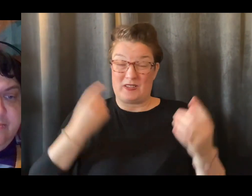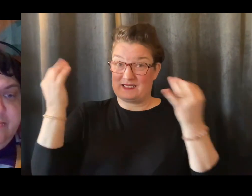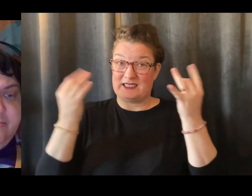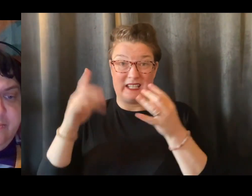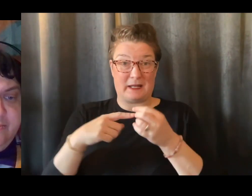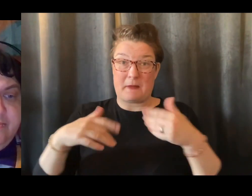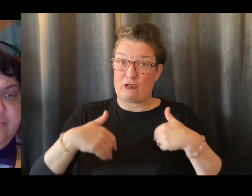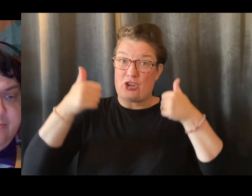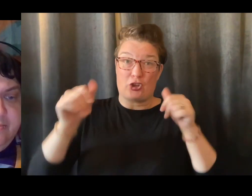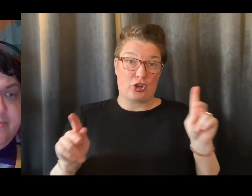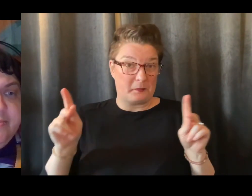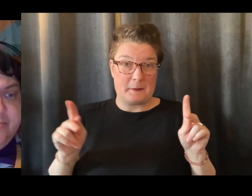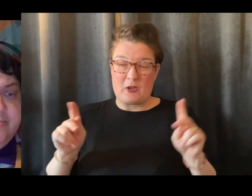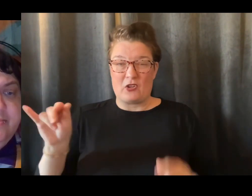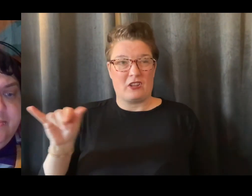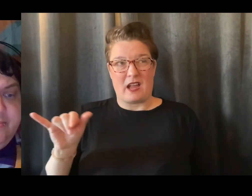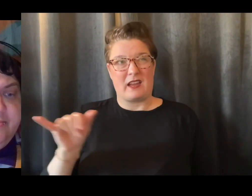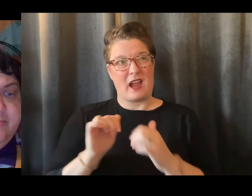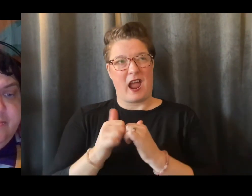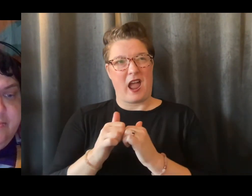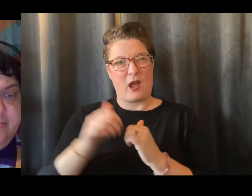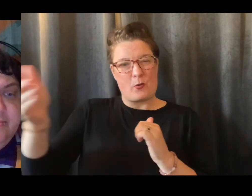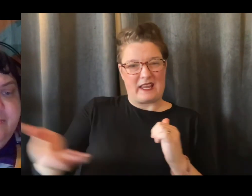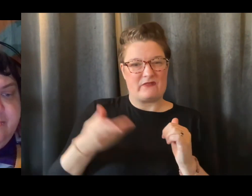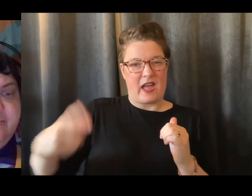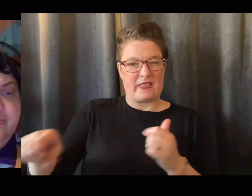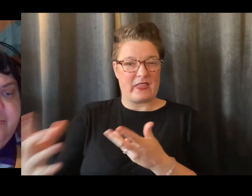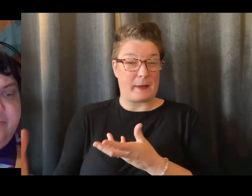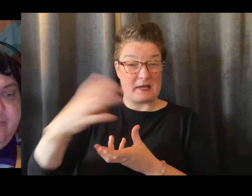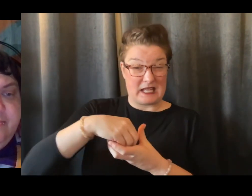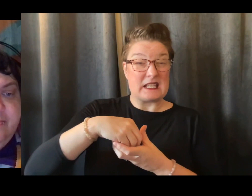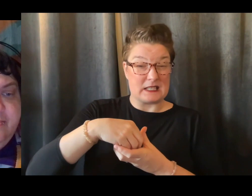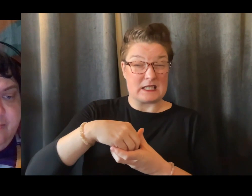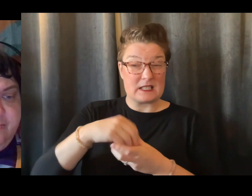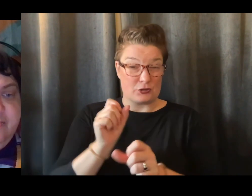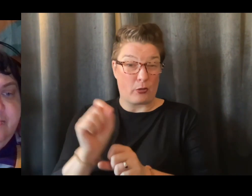invite them in to the work like that that's, that's the majority of my work.